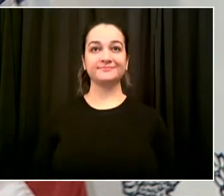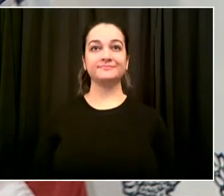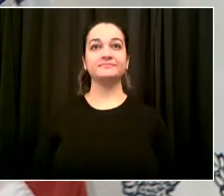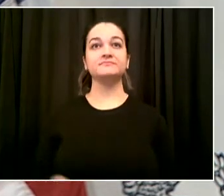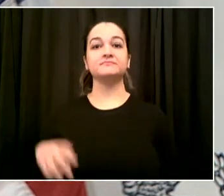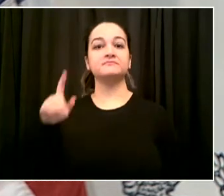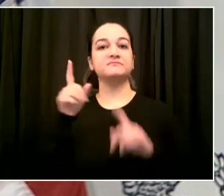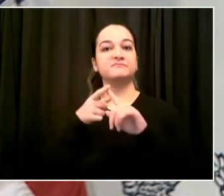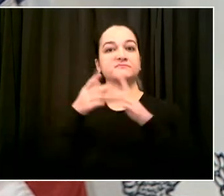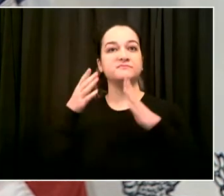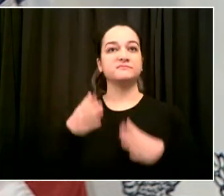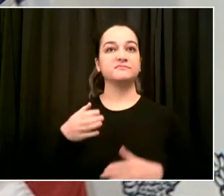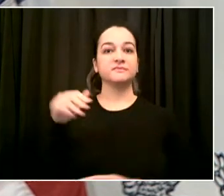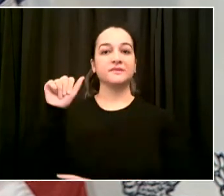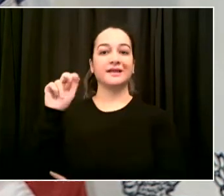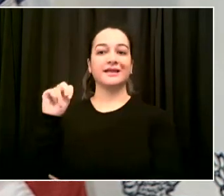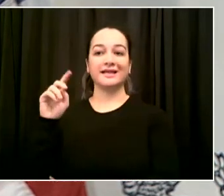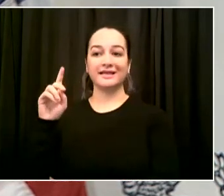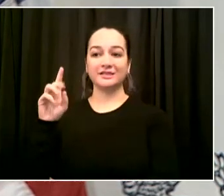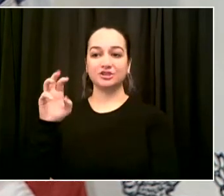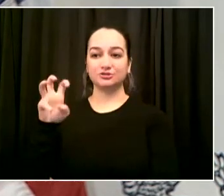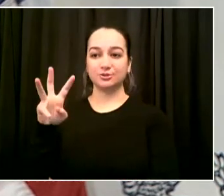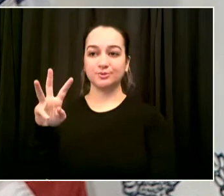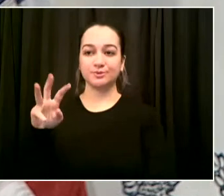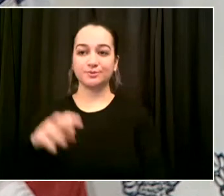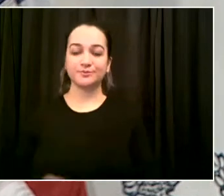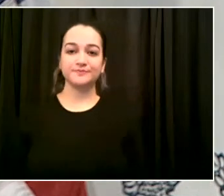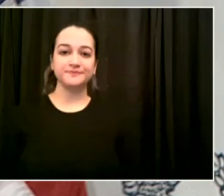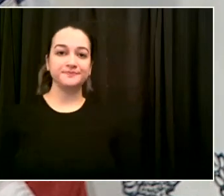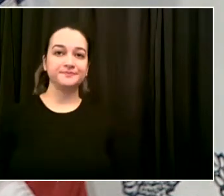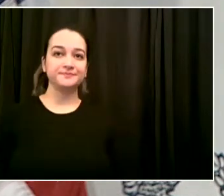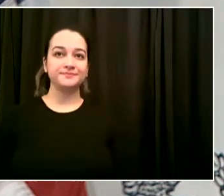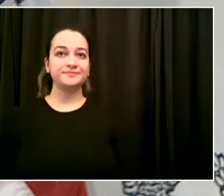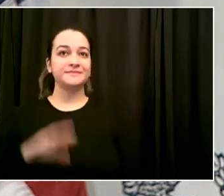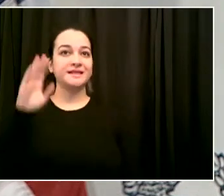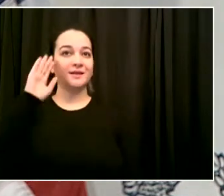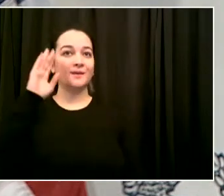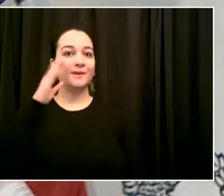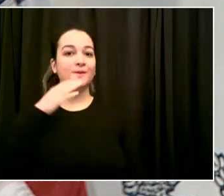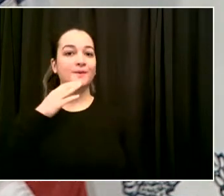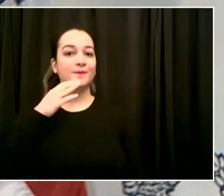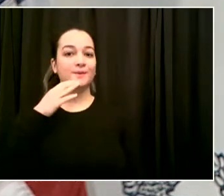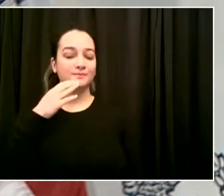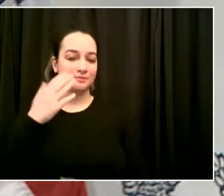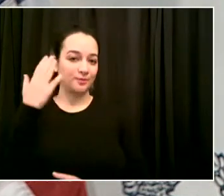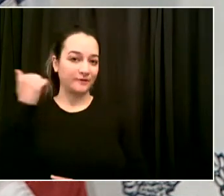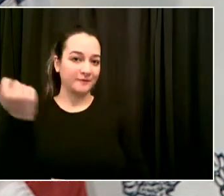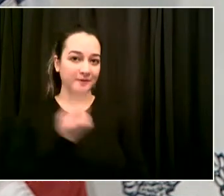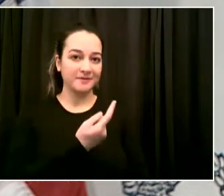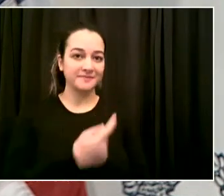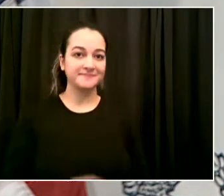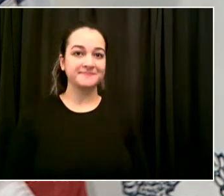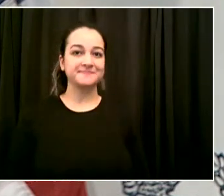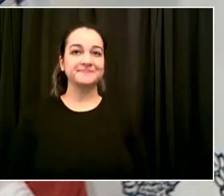FIRST QUESTION IS